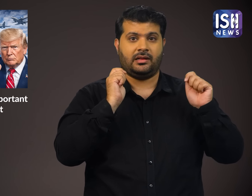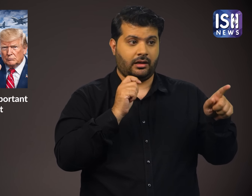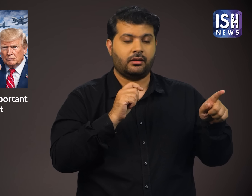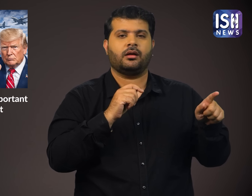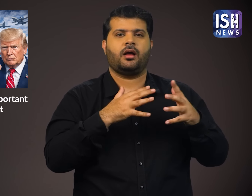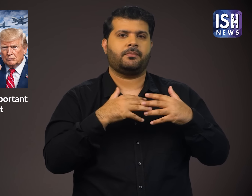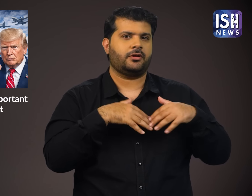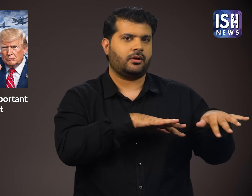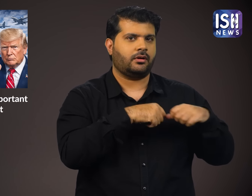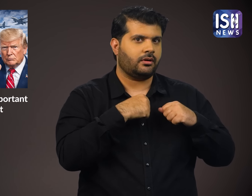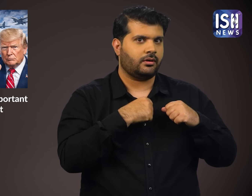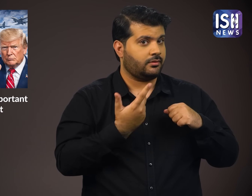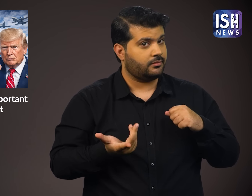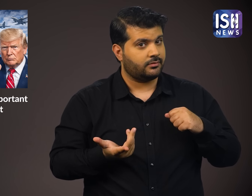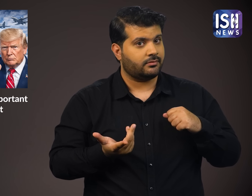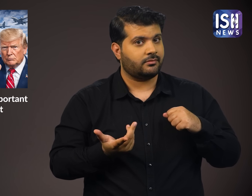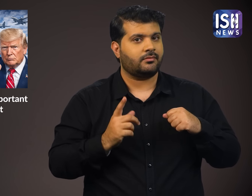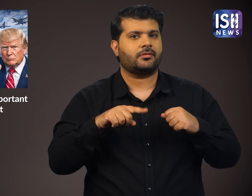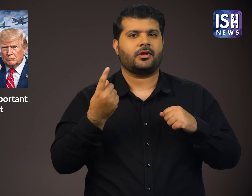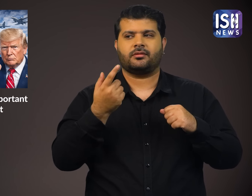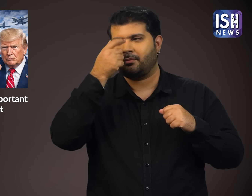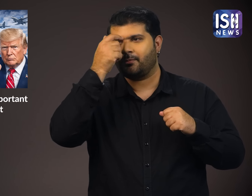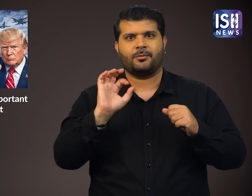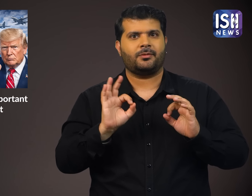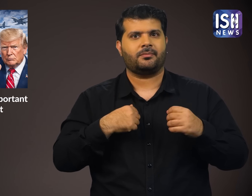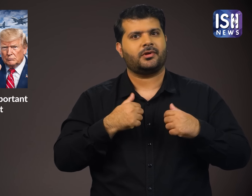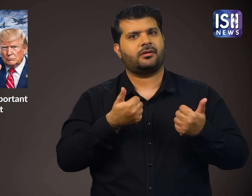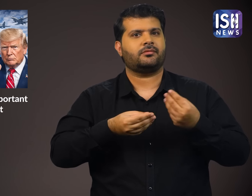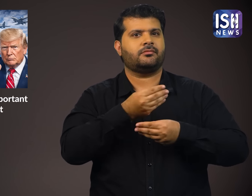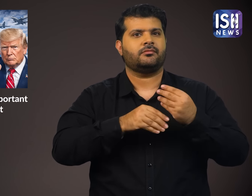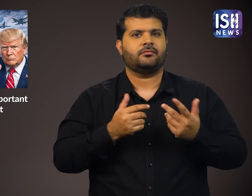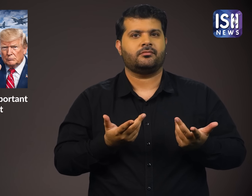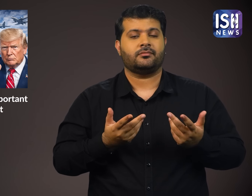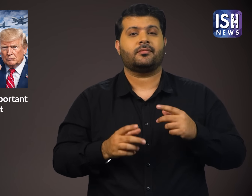This is another reason the U.S. wants to take control, to boost its economy.